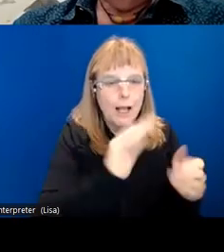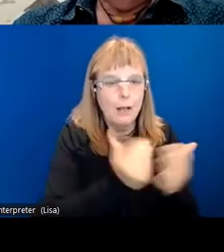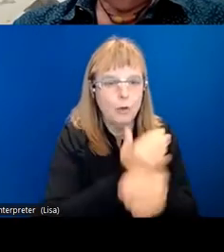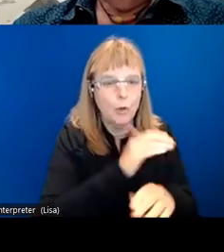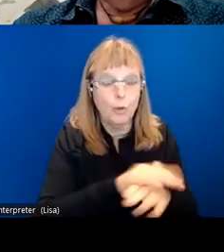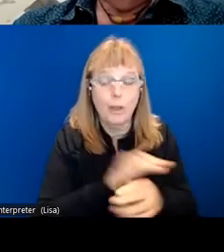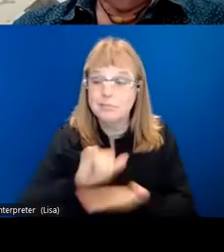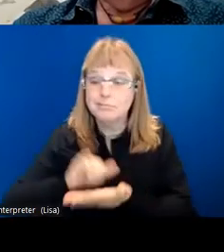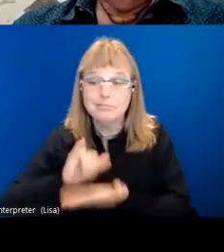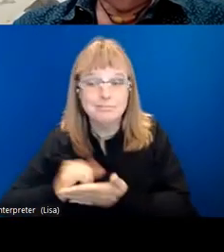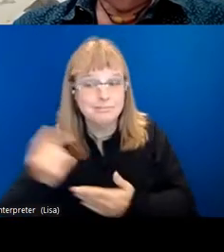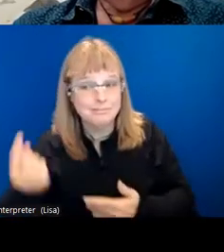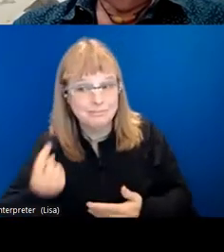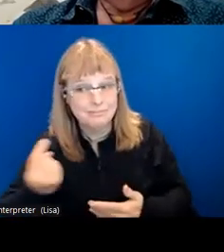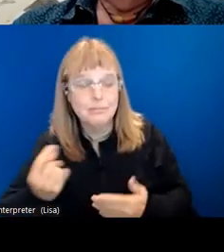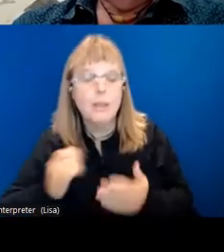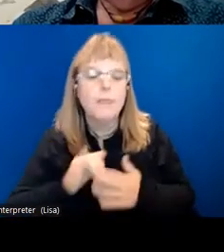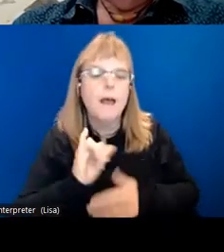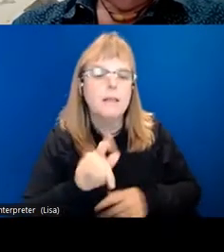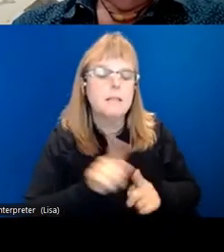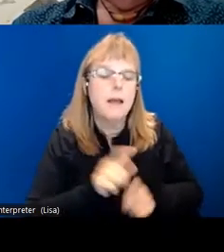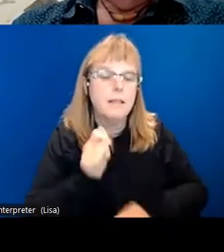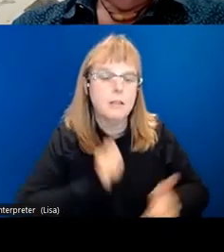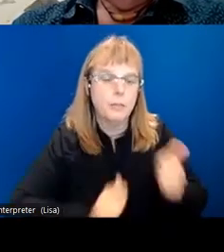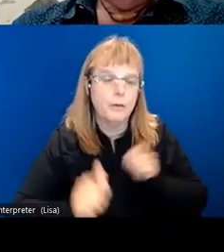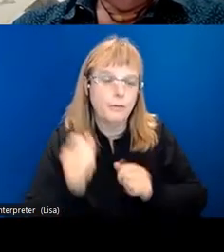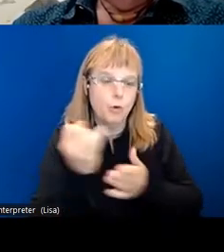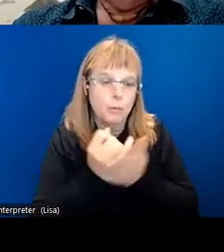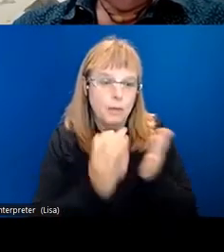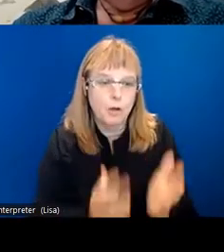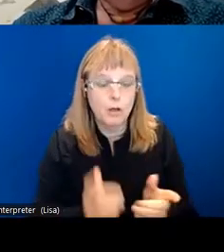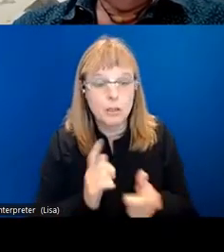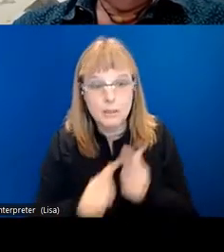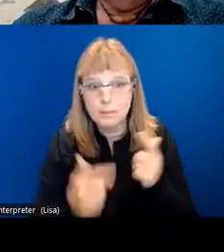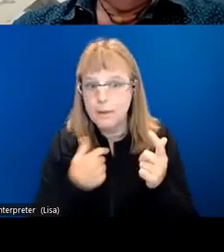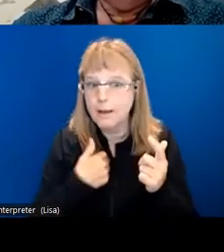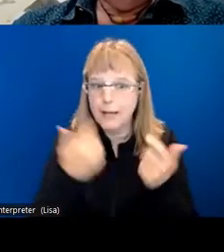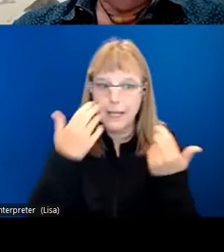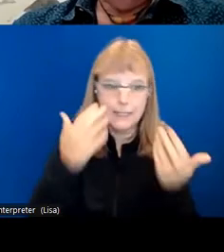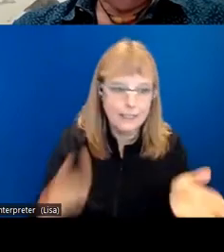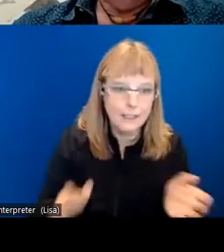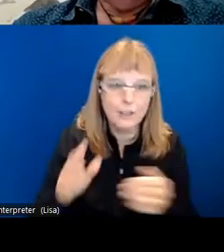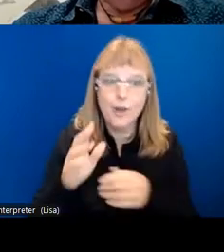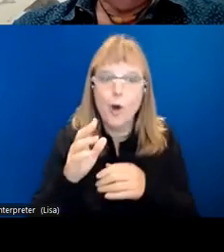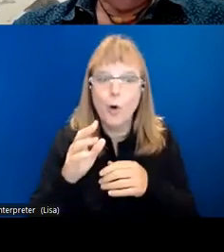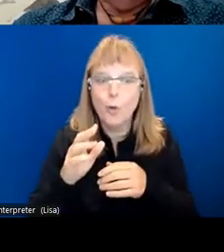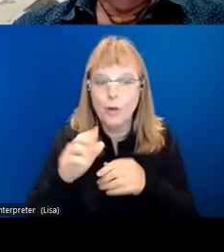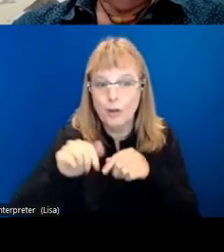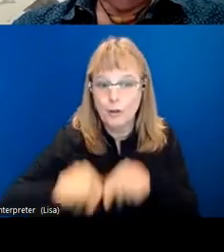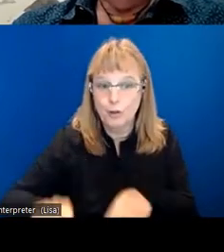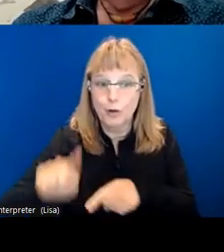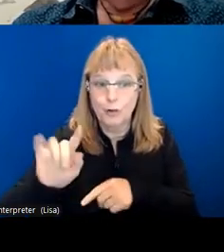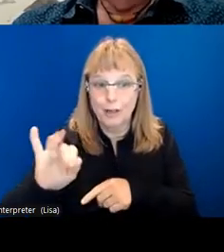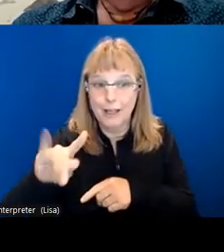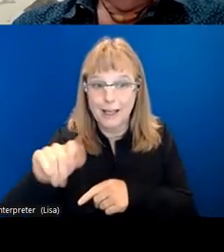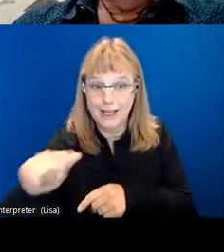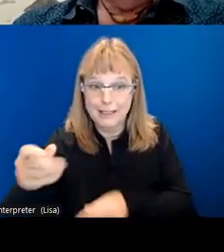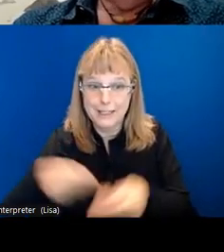That's as a performing artist. Little did I know when I was at Idea Swap, however many years ago it is now.